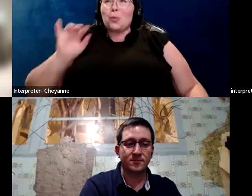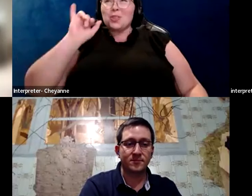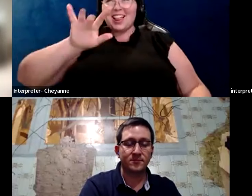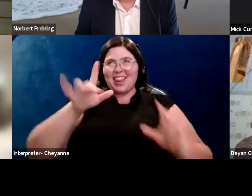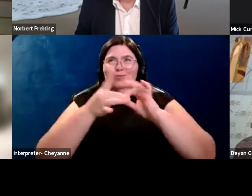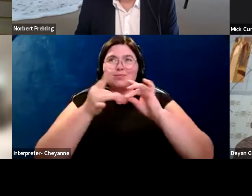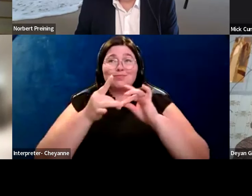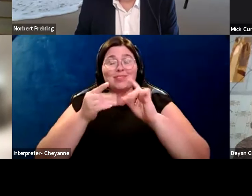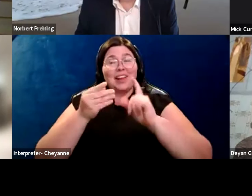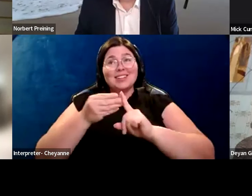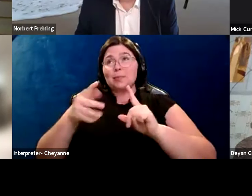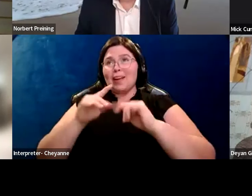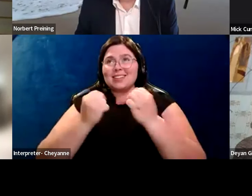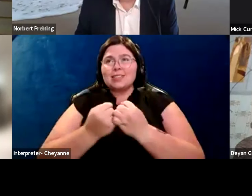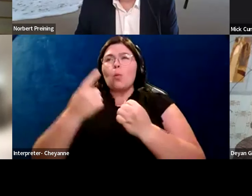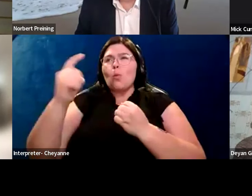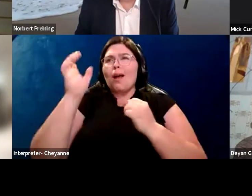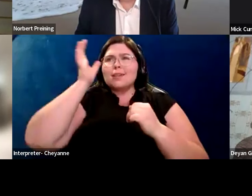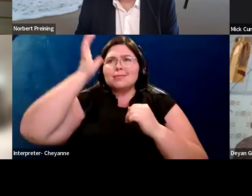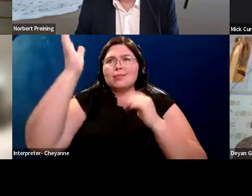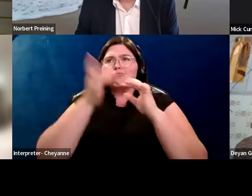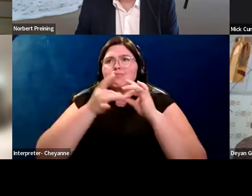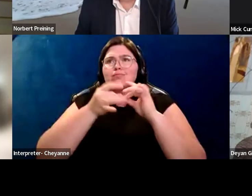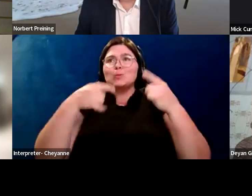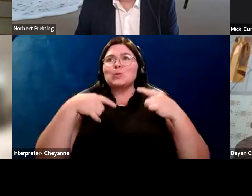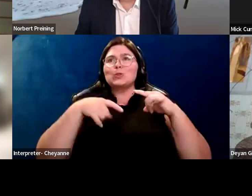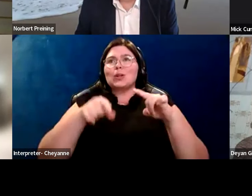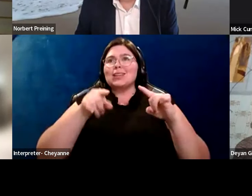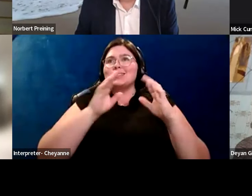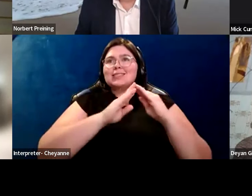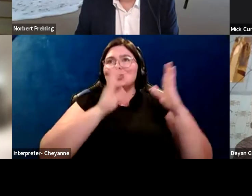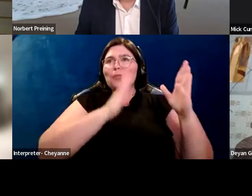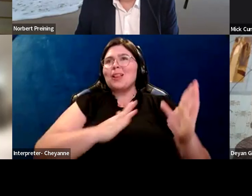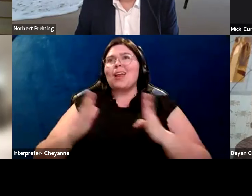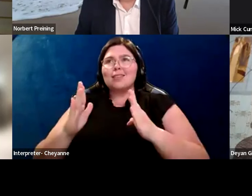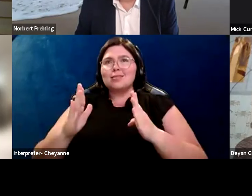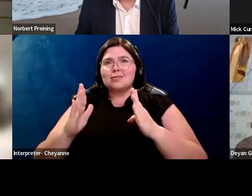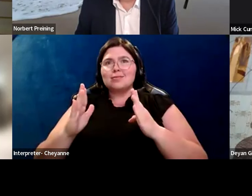one of the concepts that came up as we were planning this session is the need to distribute the load.